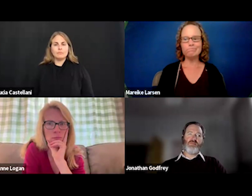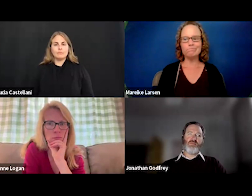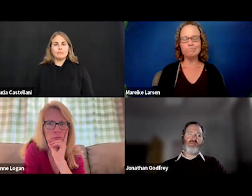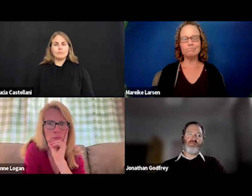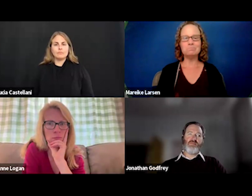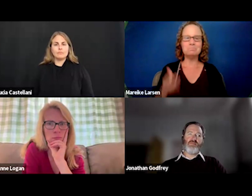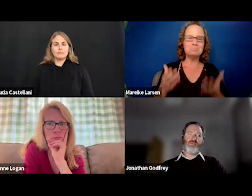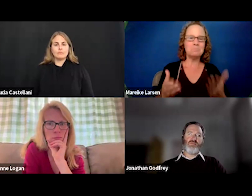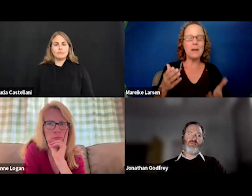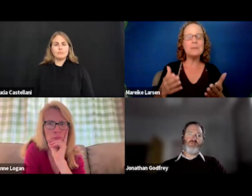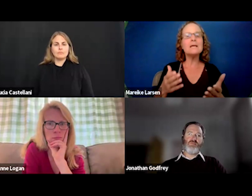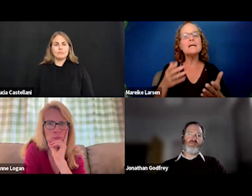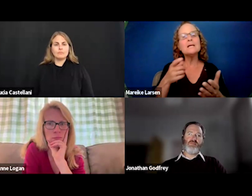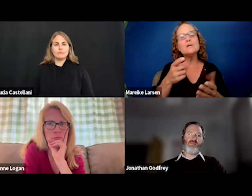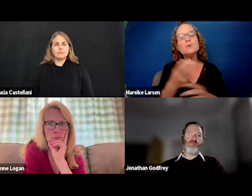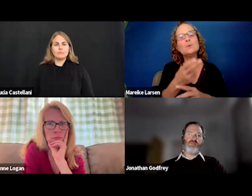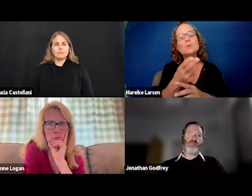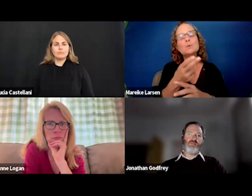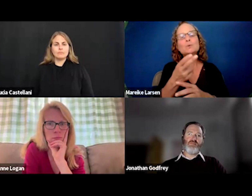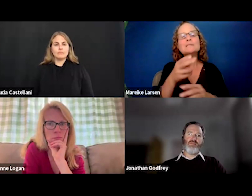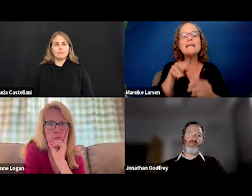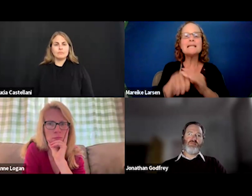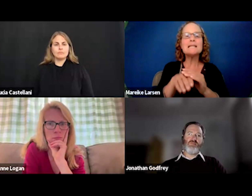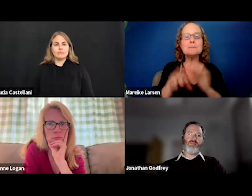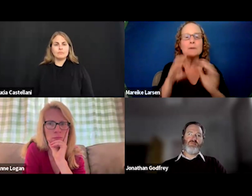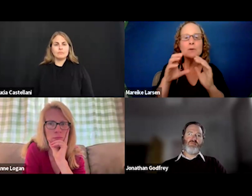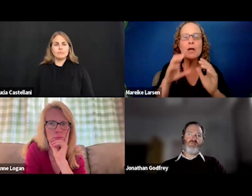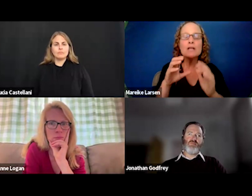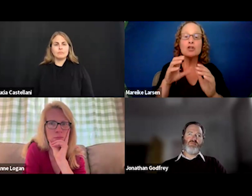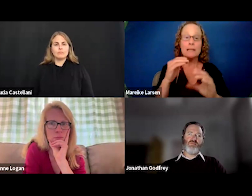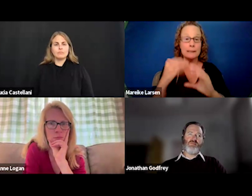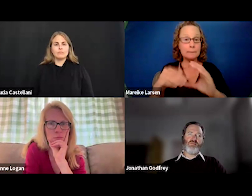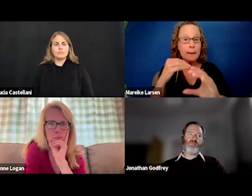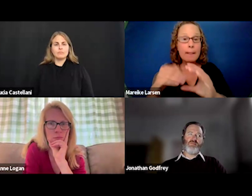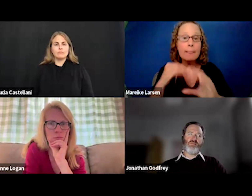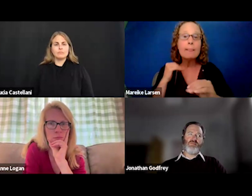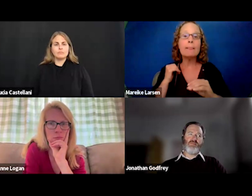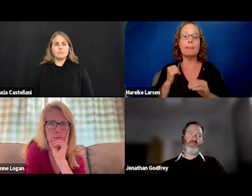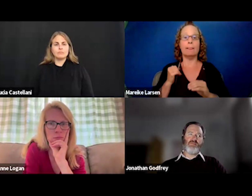that are accessible, maybe via email or maybe via text message